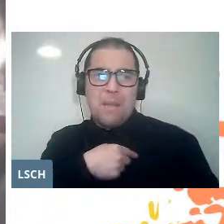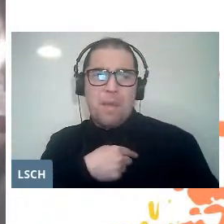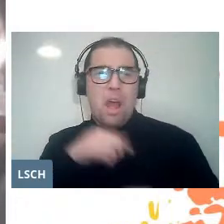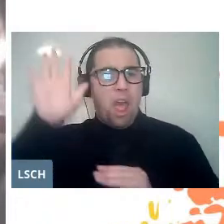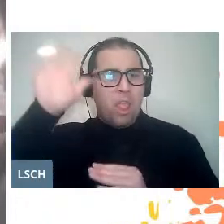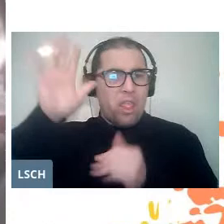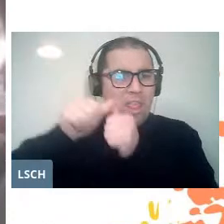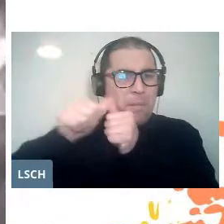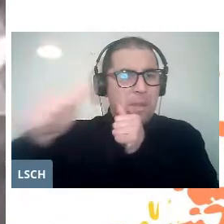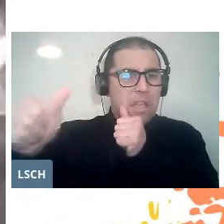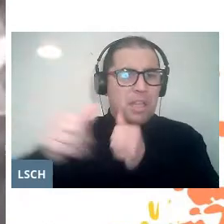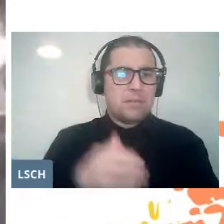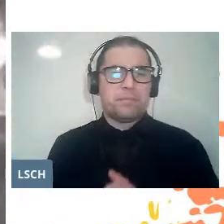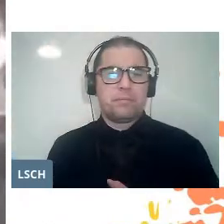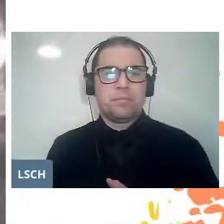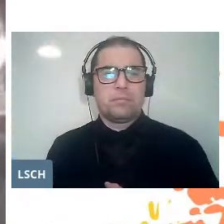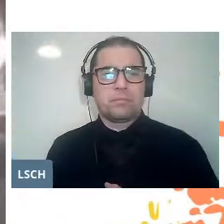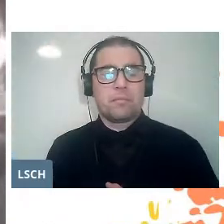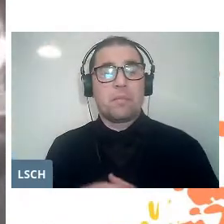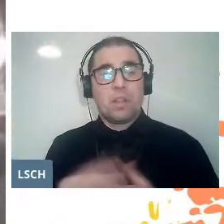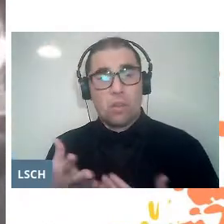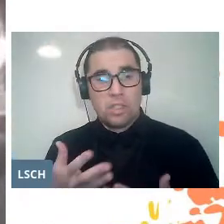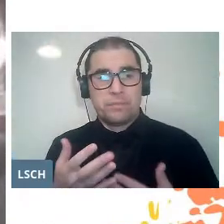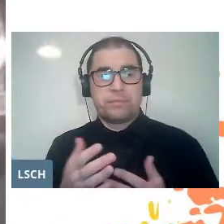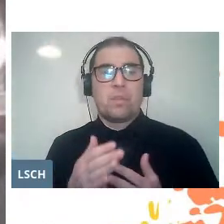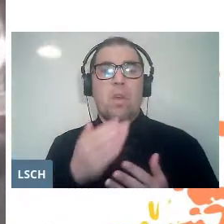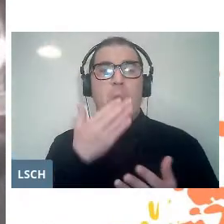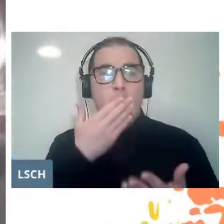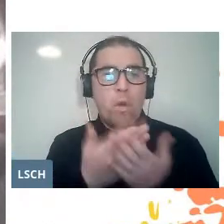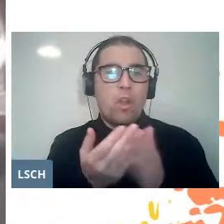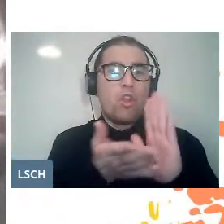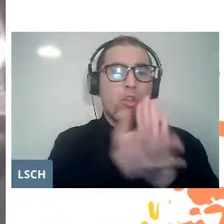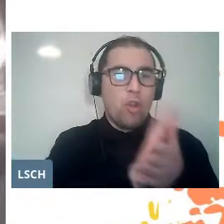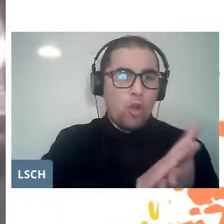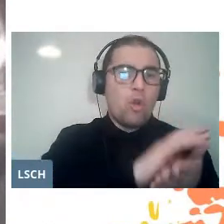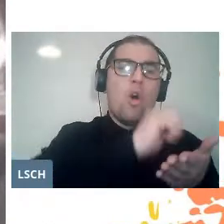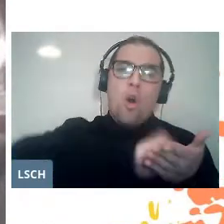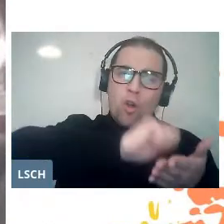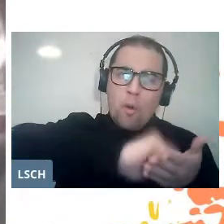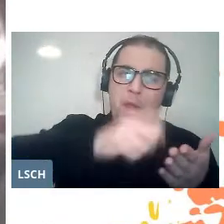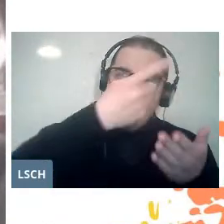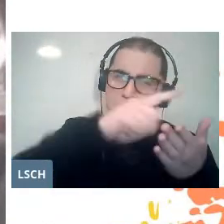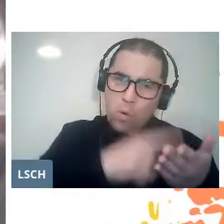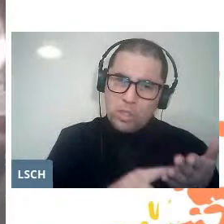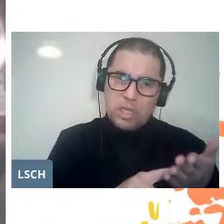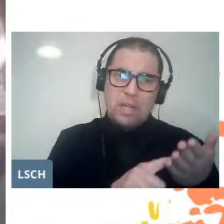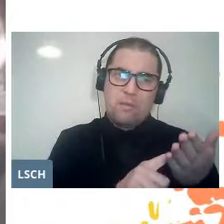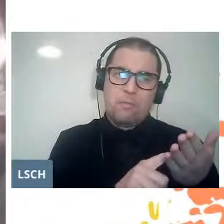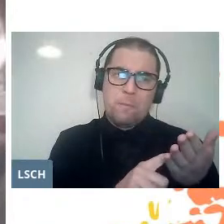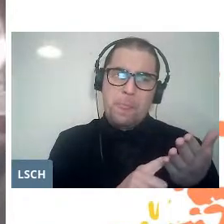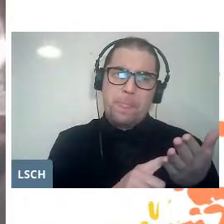That is, when everyone is composing in fundamentally major tonalities